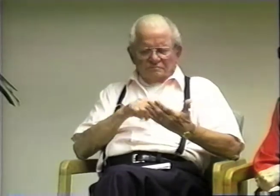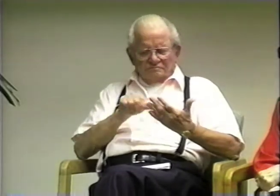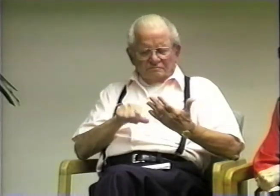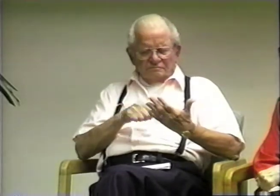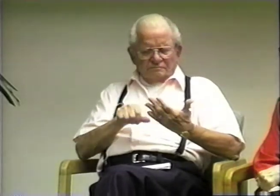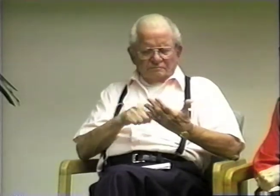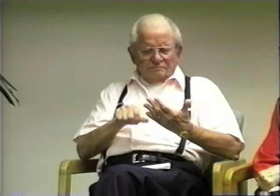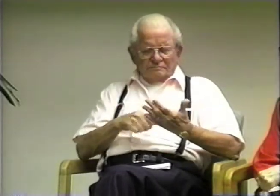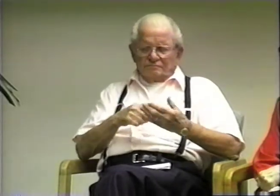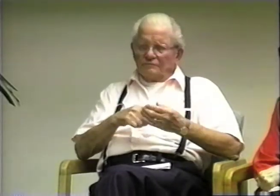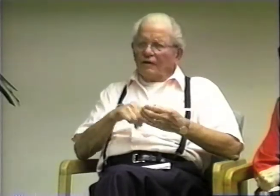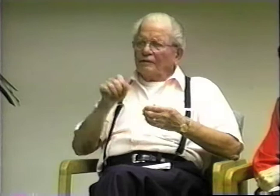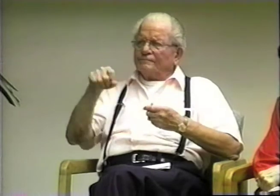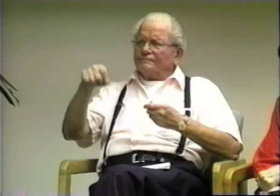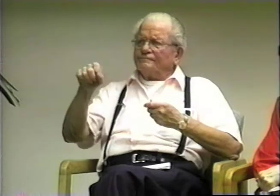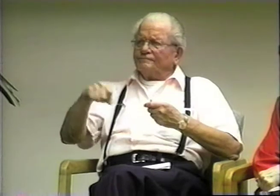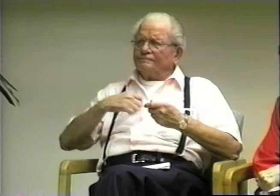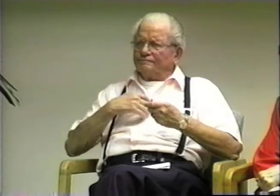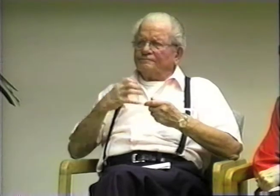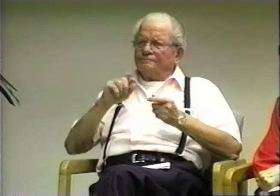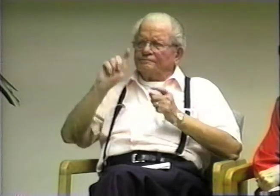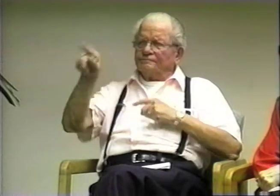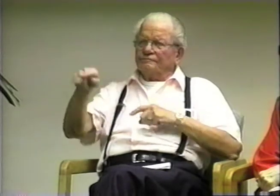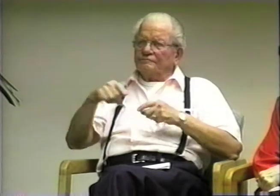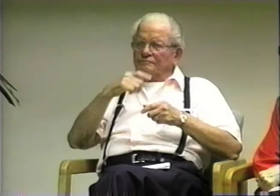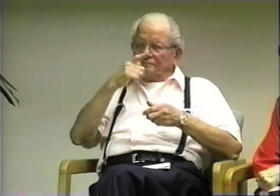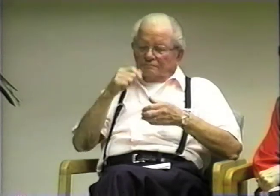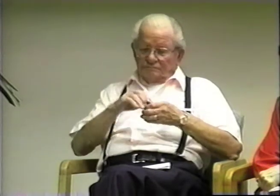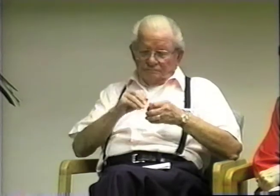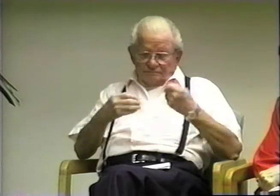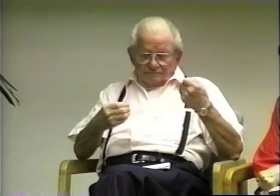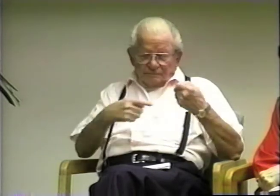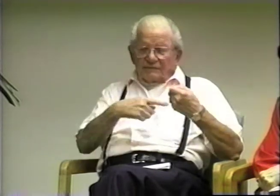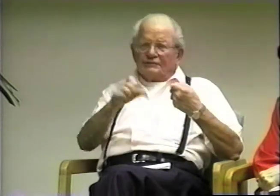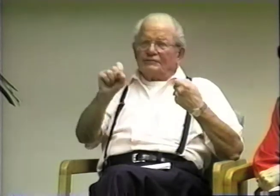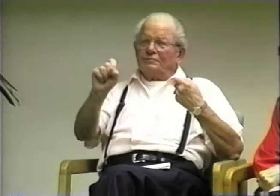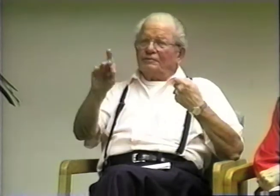So I looked through the brochure and I really liked what I saw.